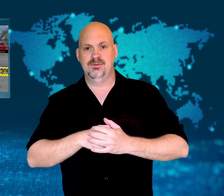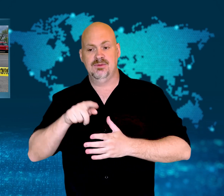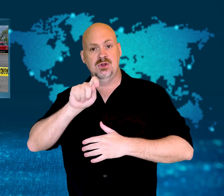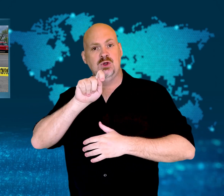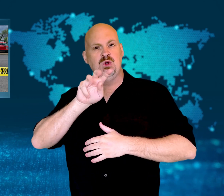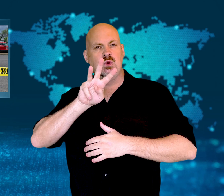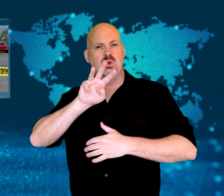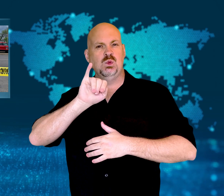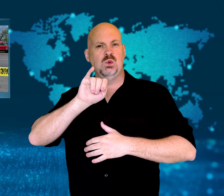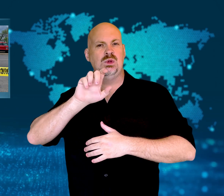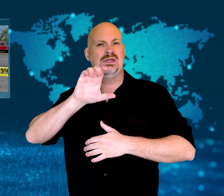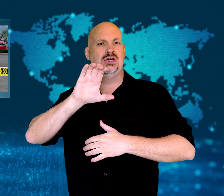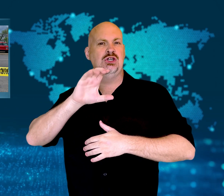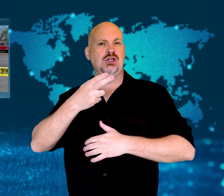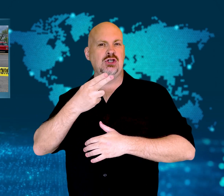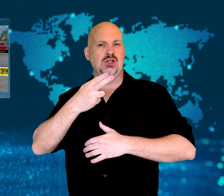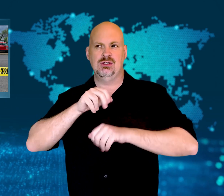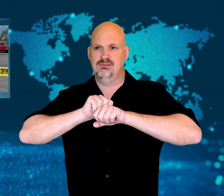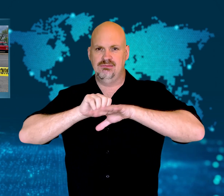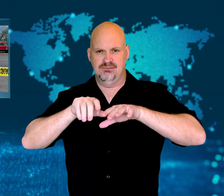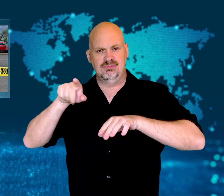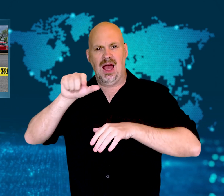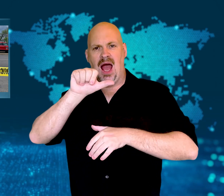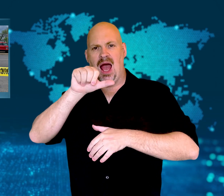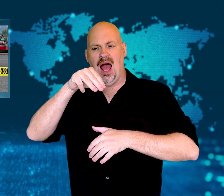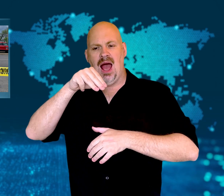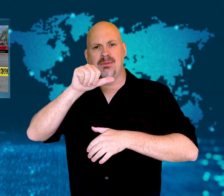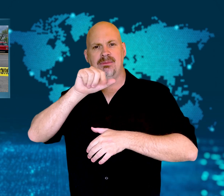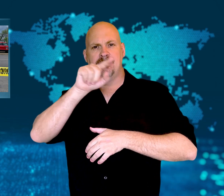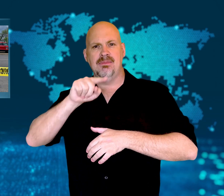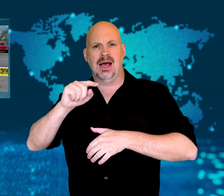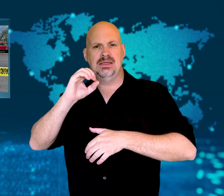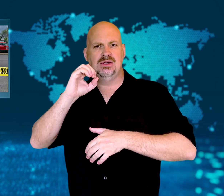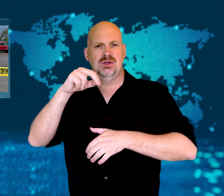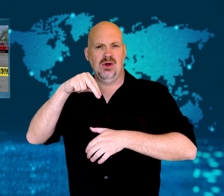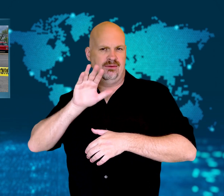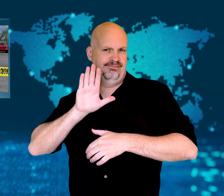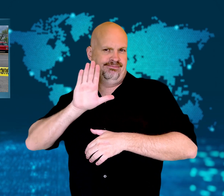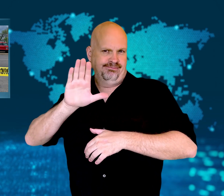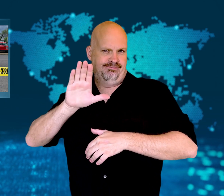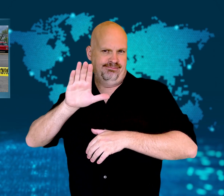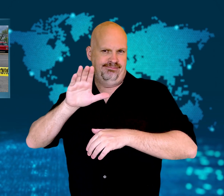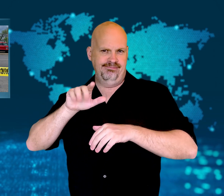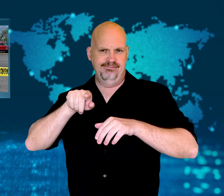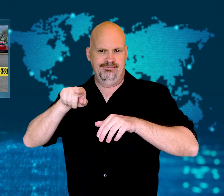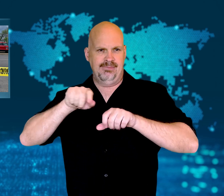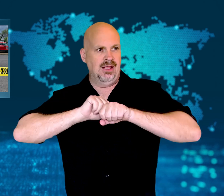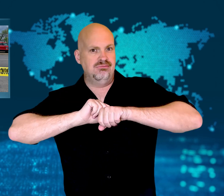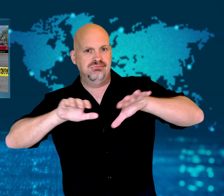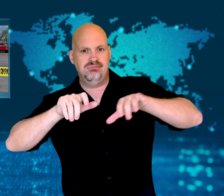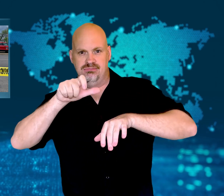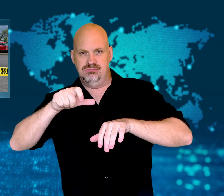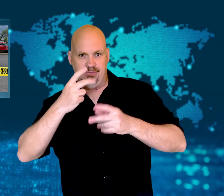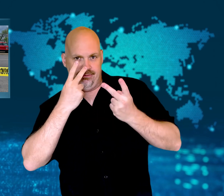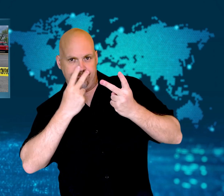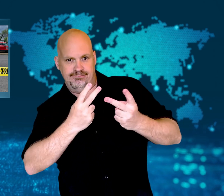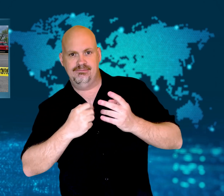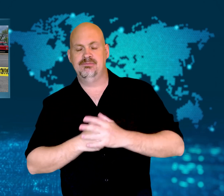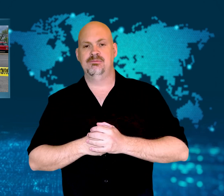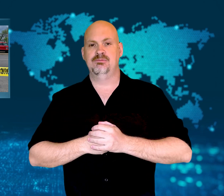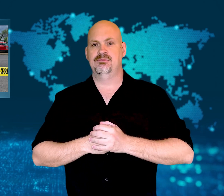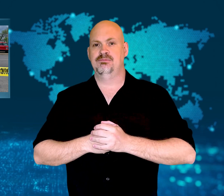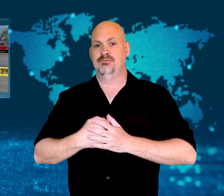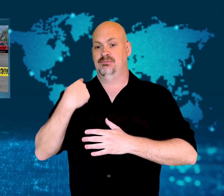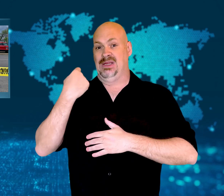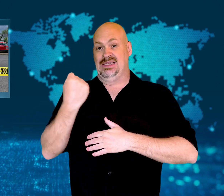Last Saturday, Payton Gendron, an 18-year-old armored with body armor